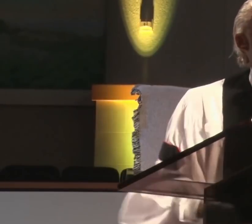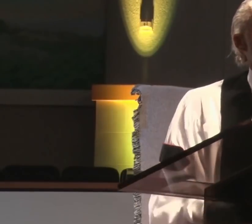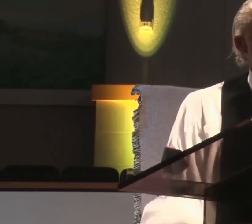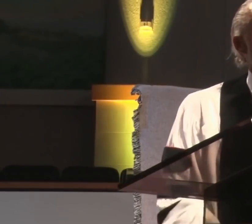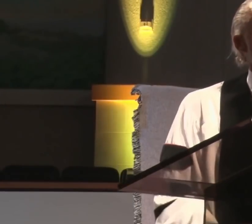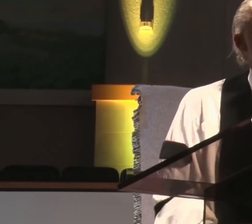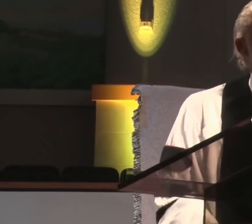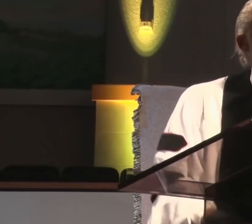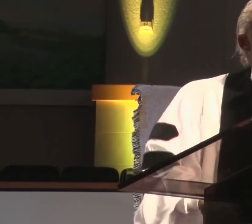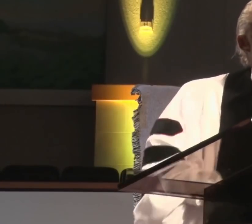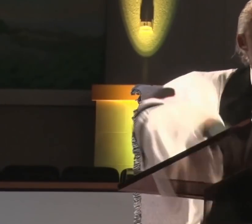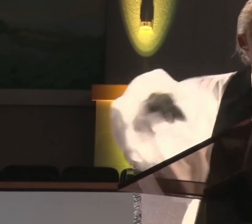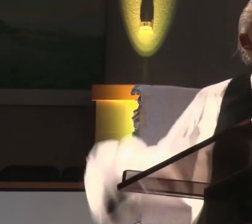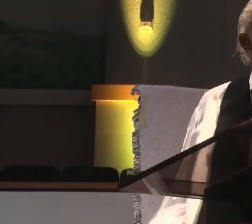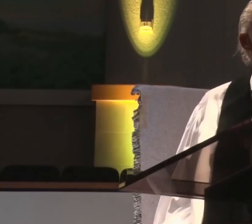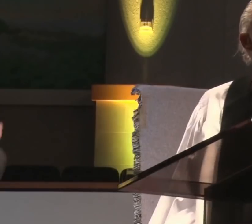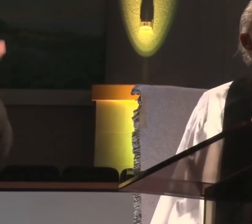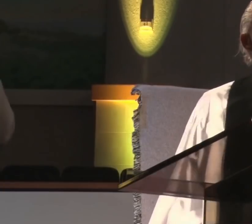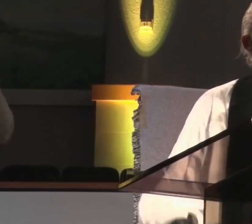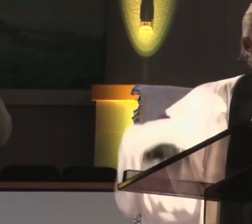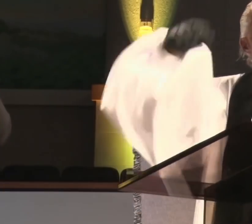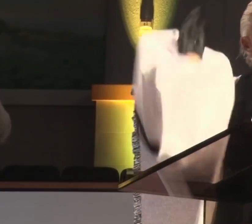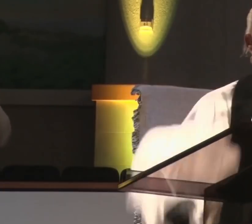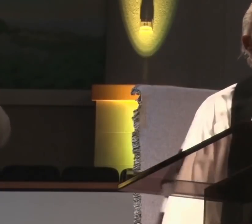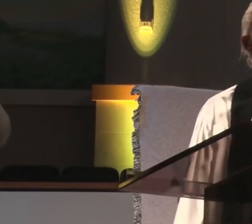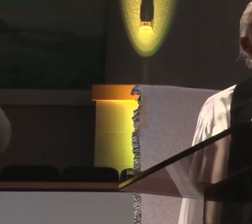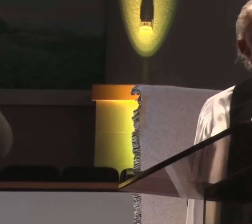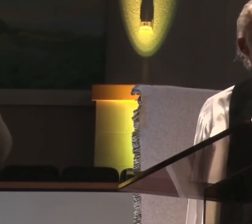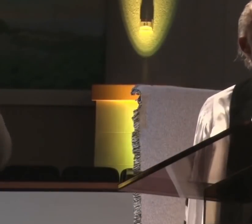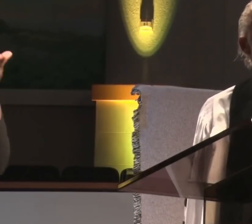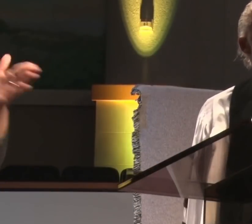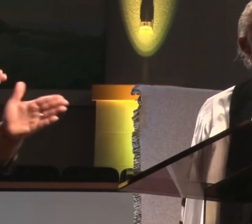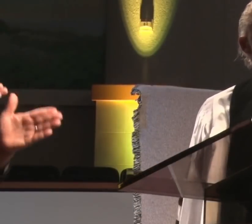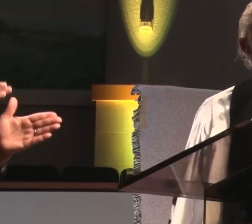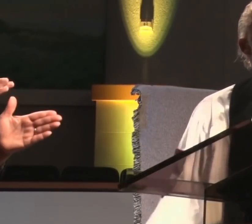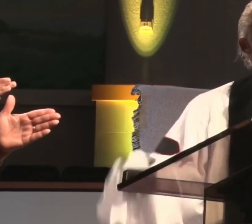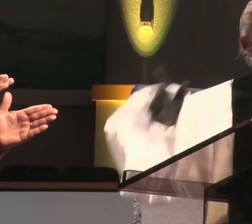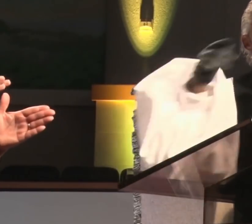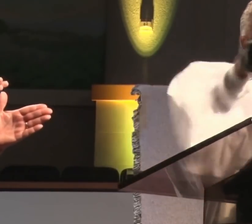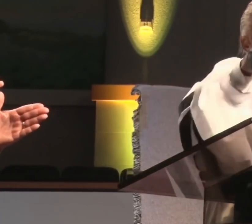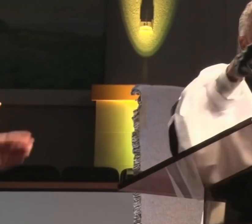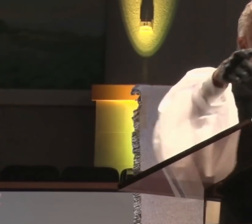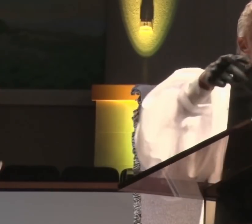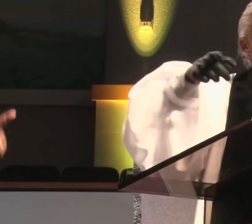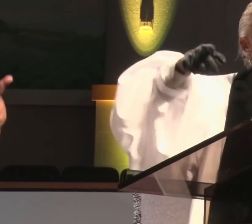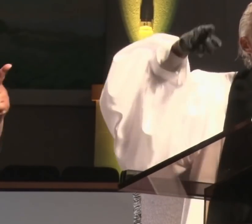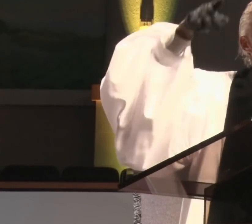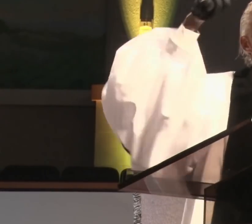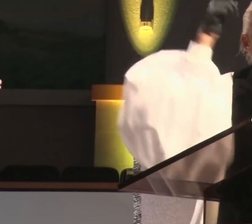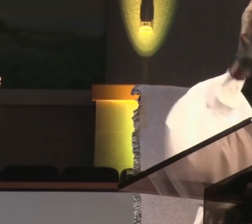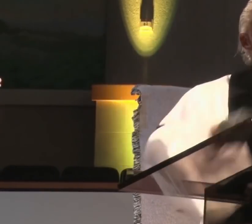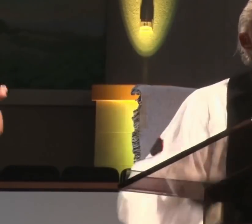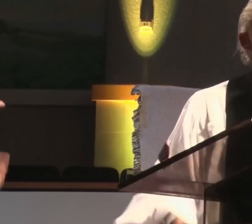HAVE BEND DOWN ON.